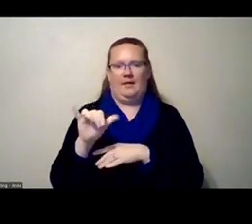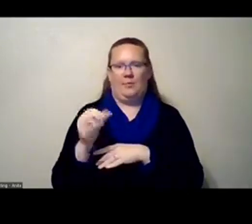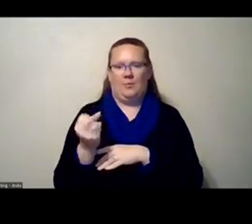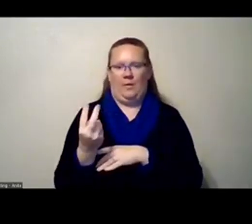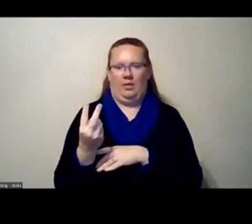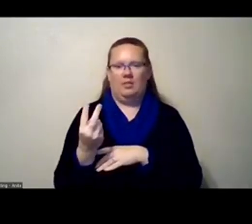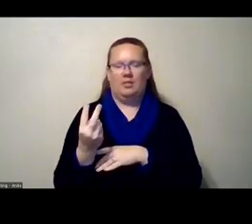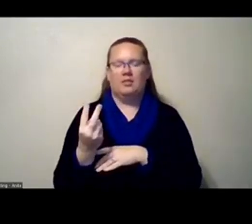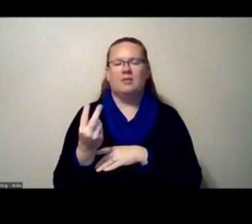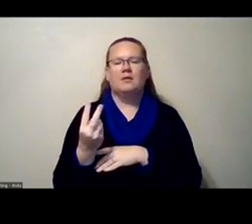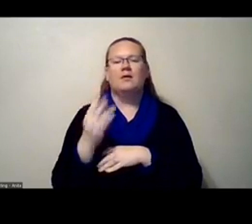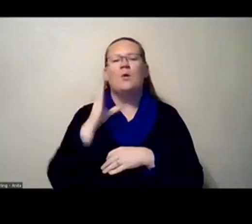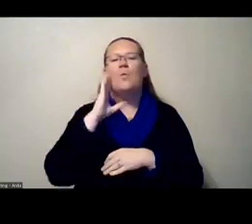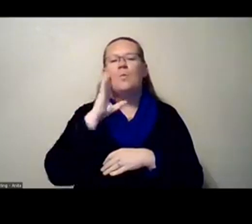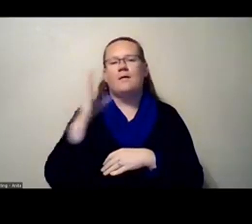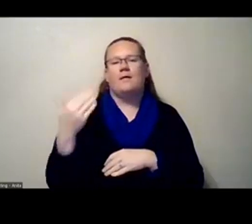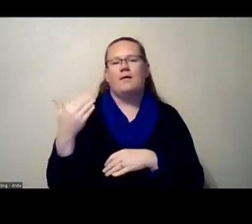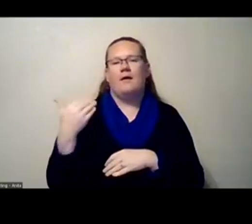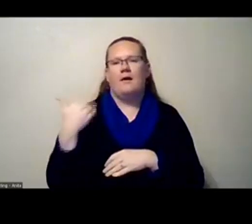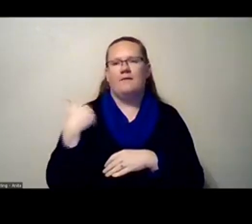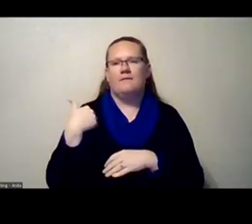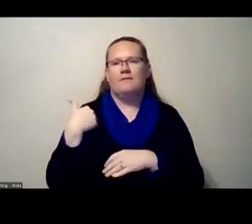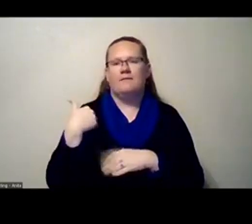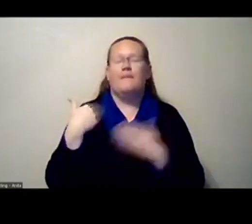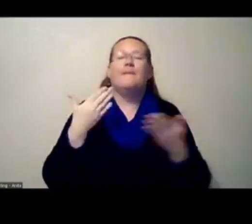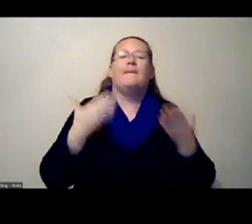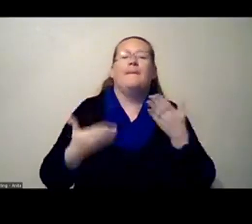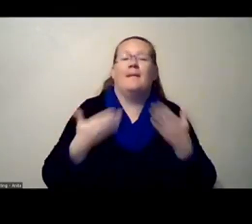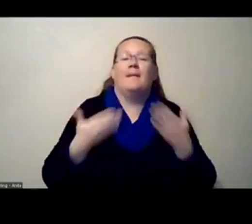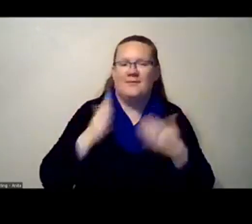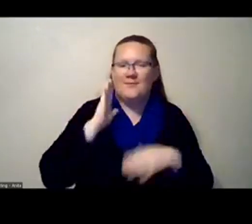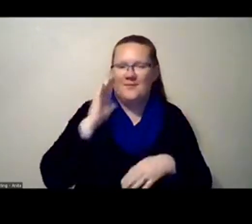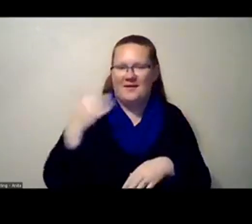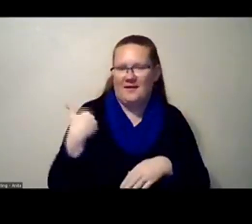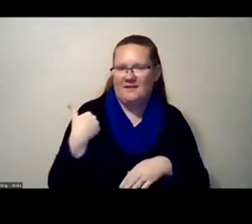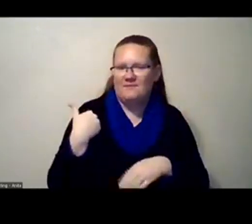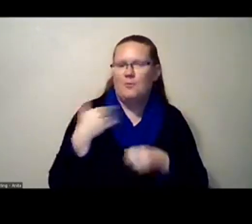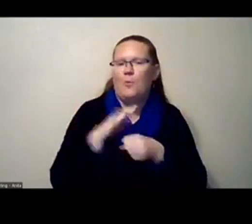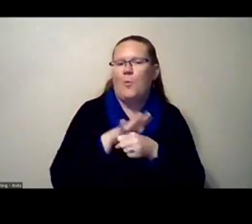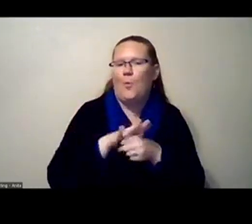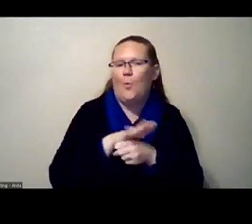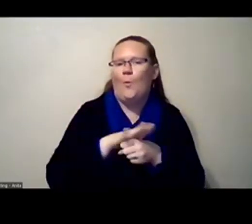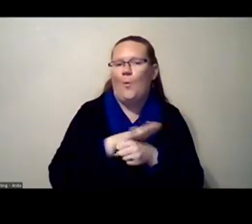There may well be some local guidance guidelines that would